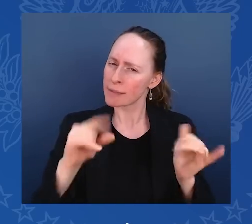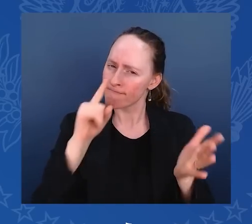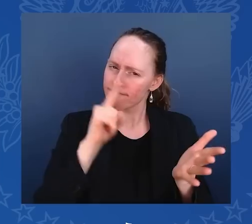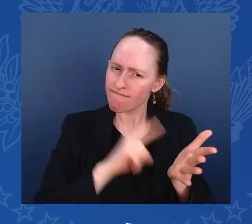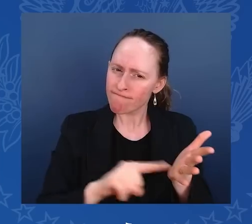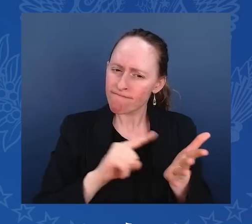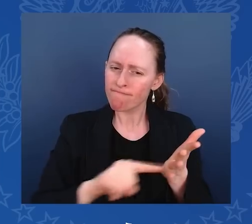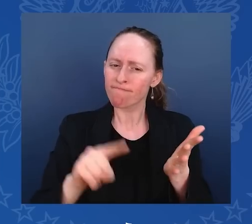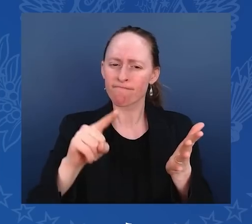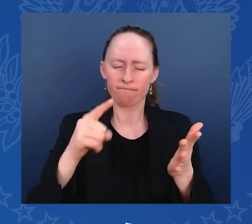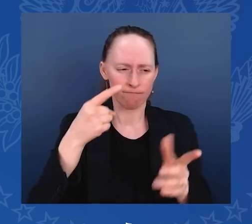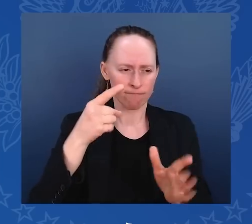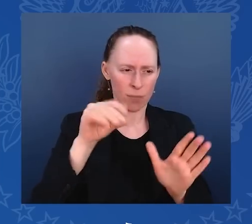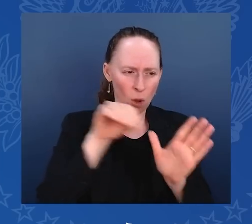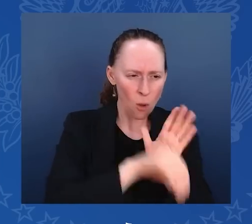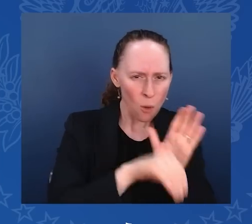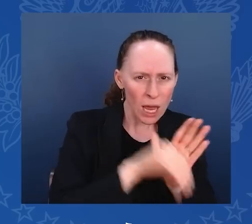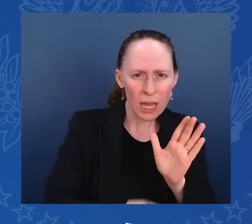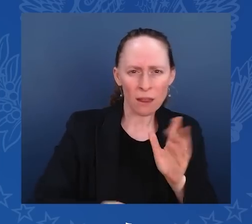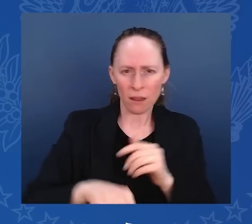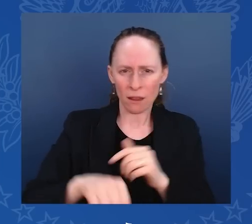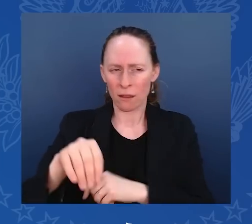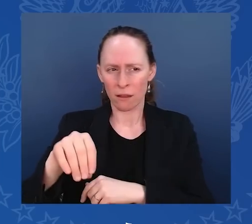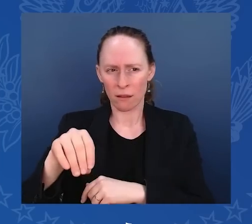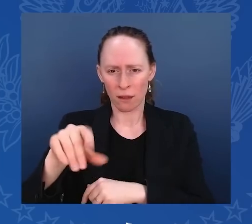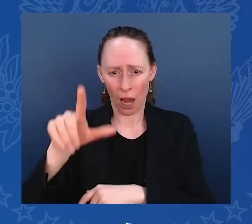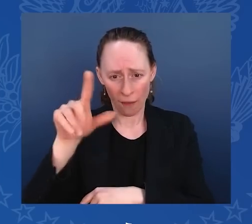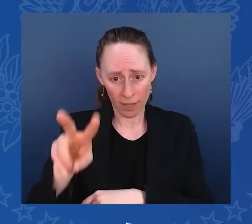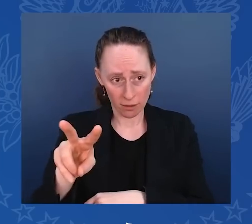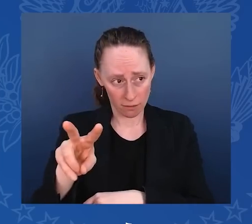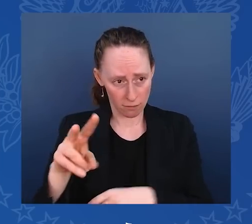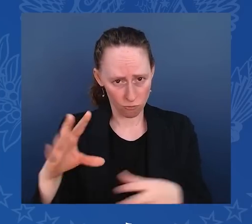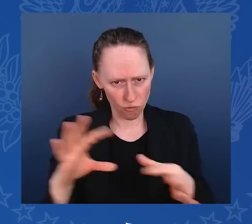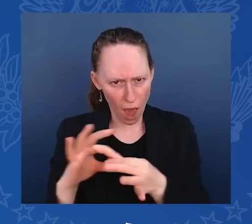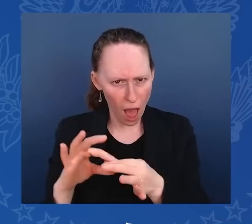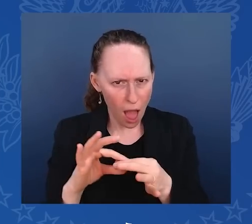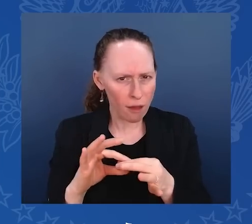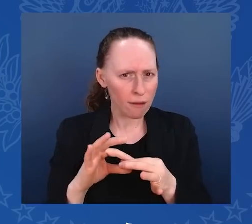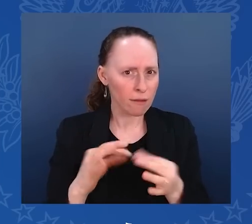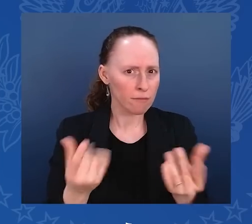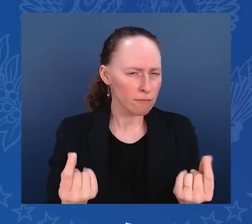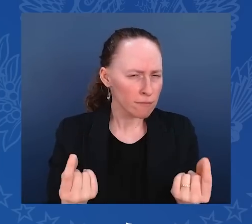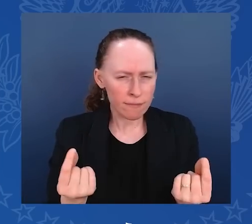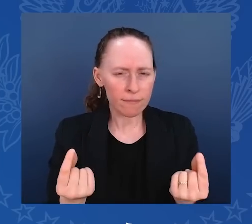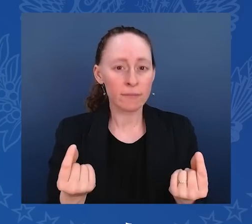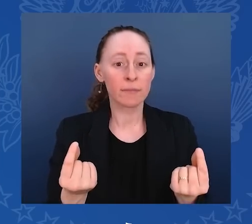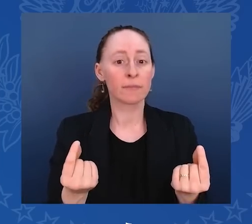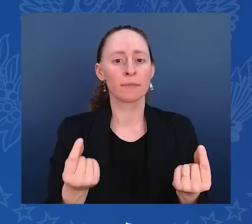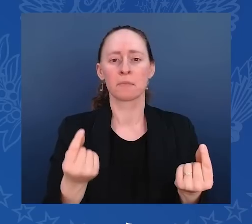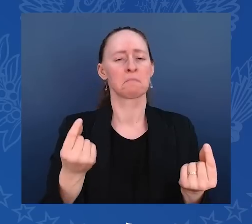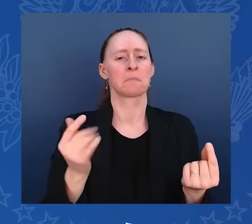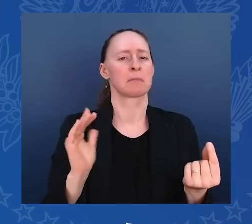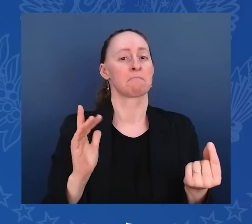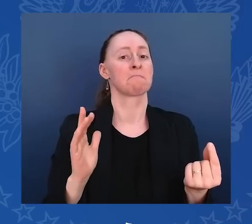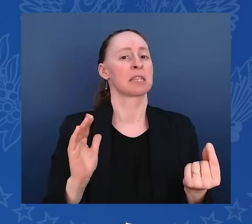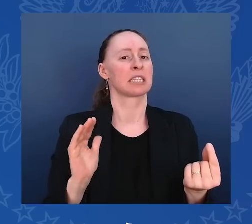As of now -- as of now, I've just briefed they have not found any evidence of such a connection thus far.